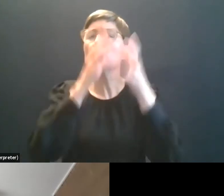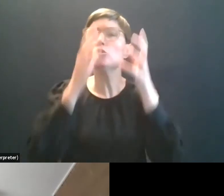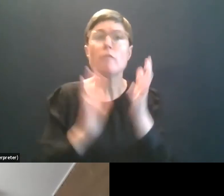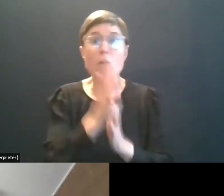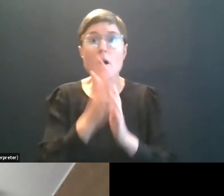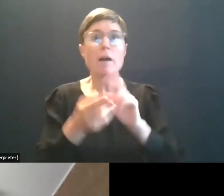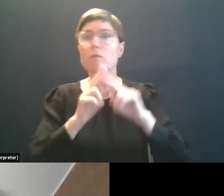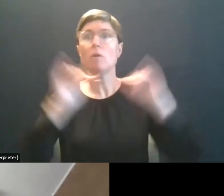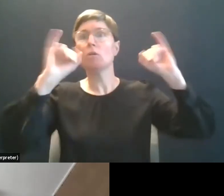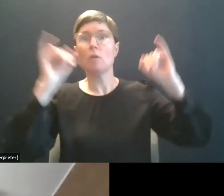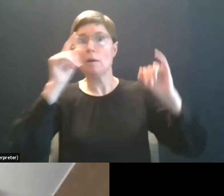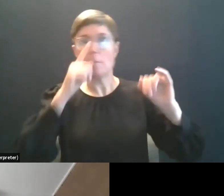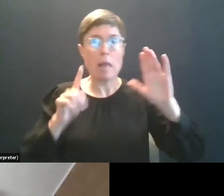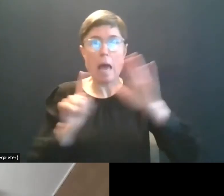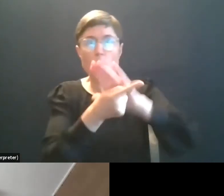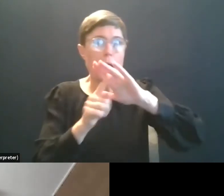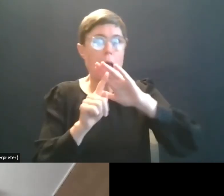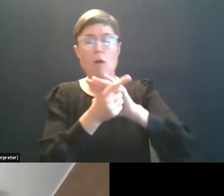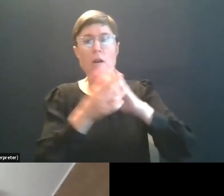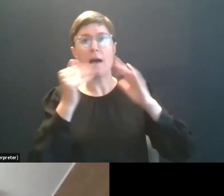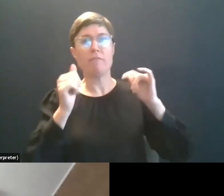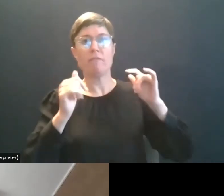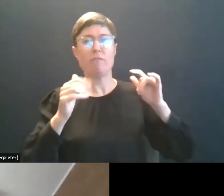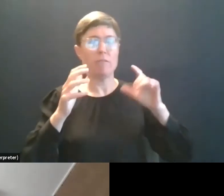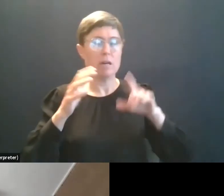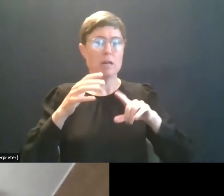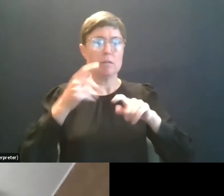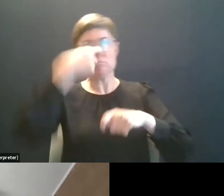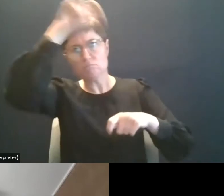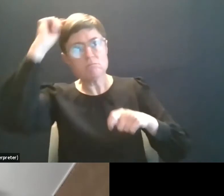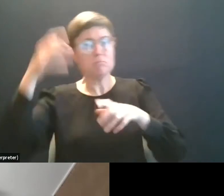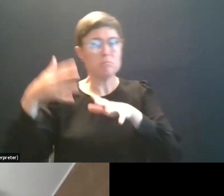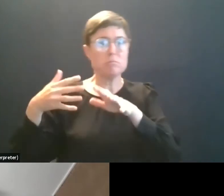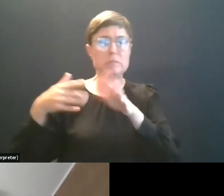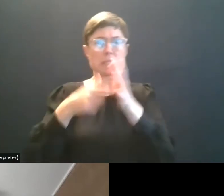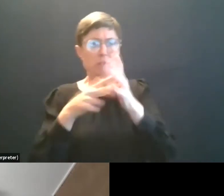centres and there are TV cameras and everybody's talking about it and everybody's sending things